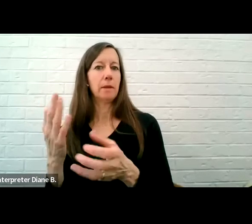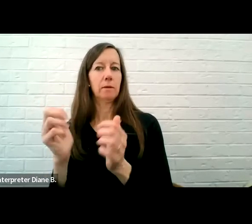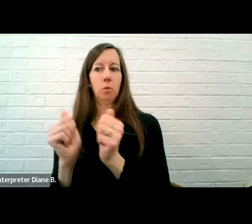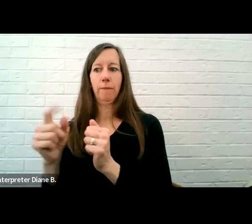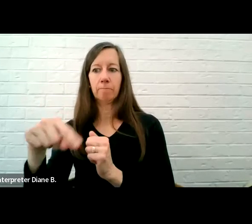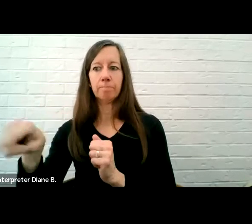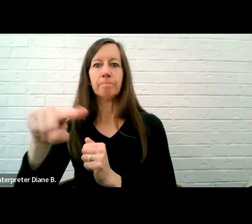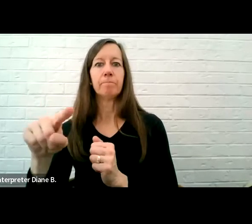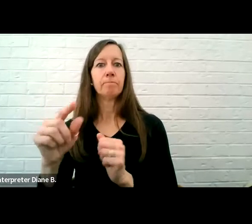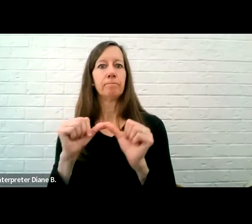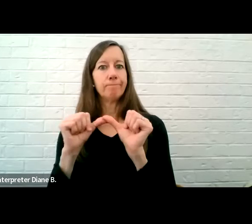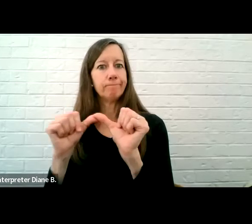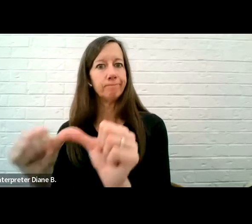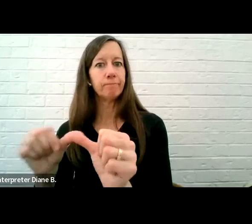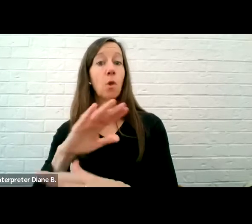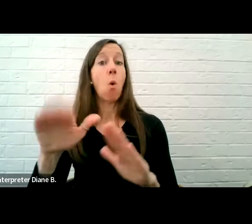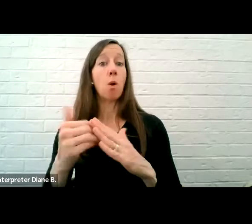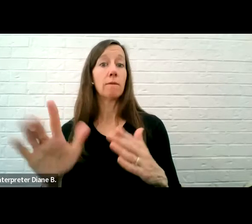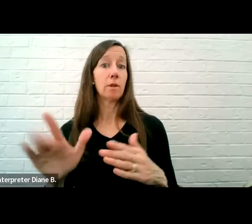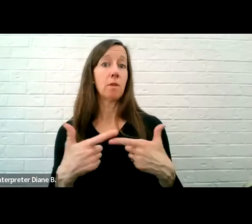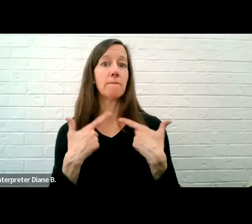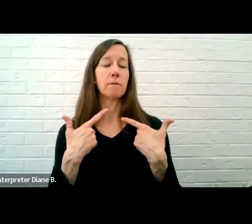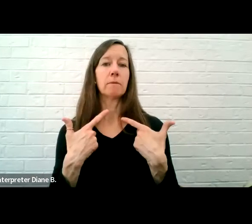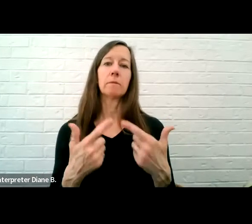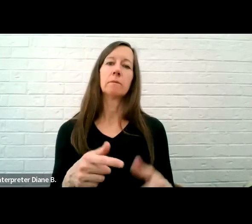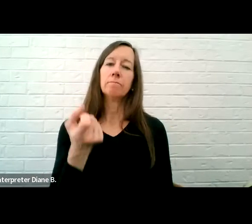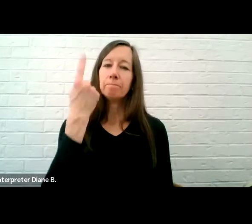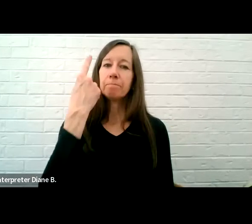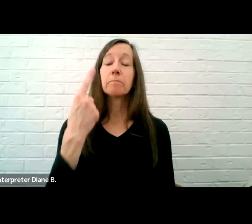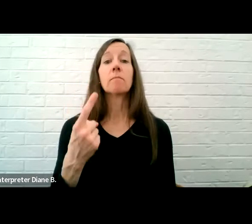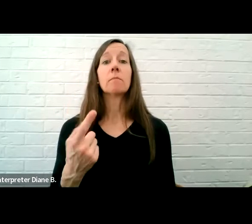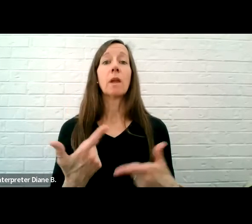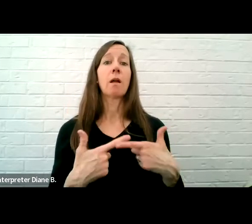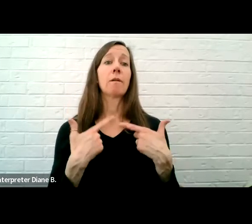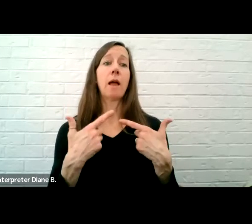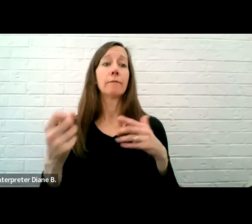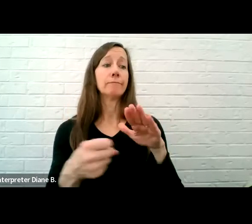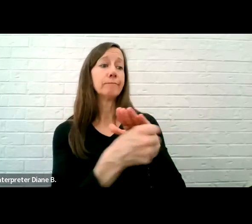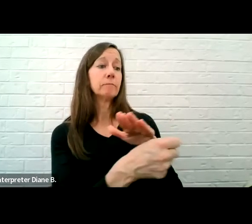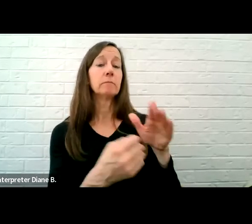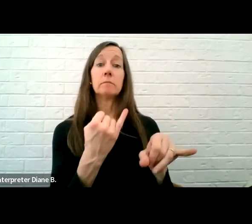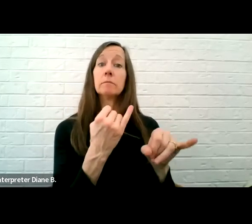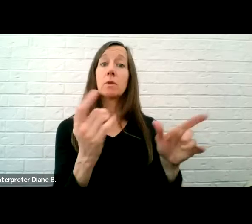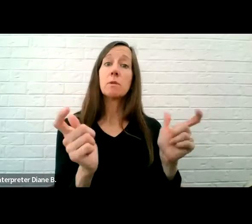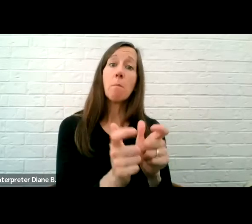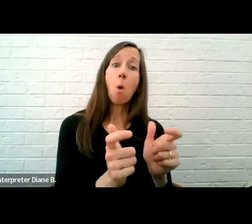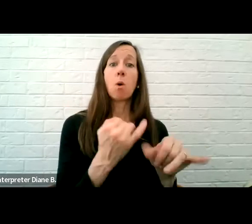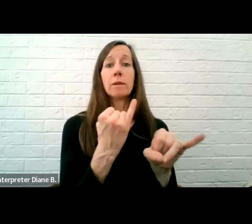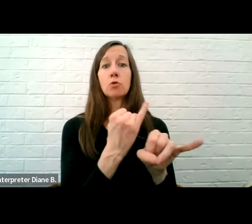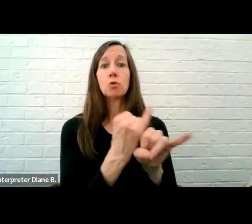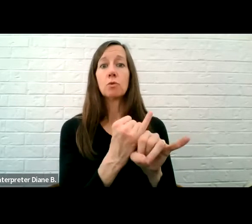life and life in a smaller institution. What we call group homes, with lots of rules and staff,